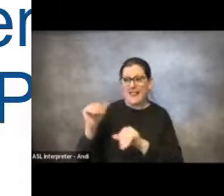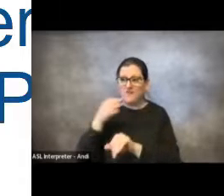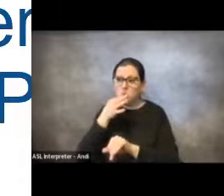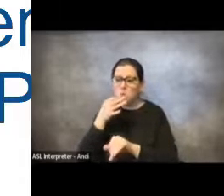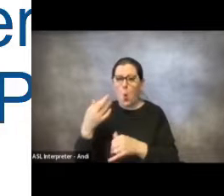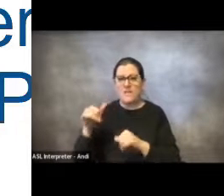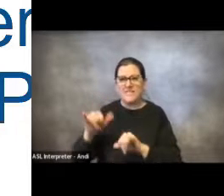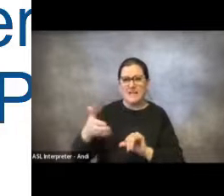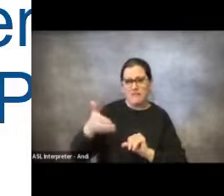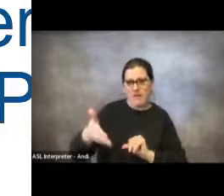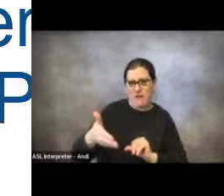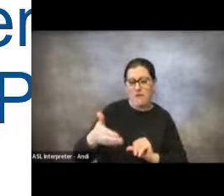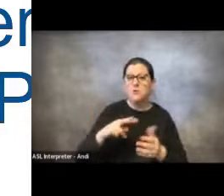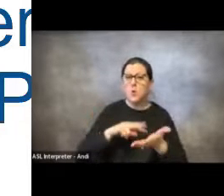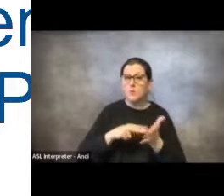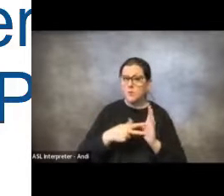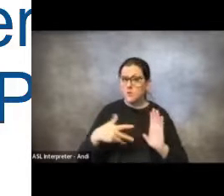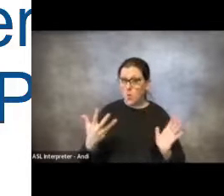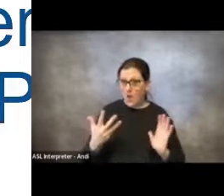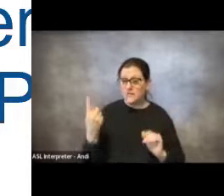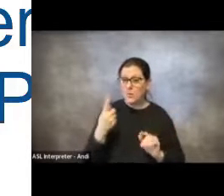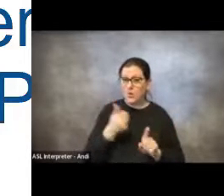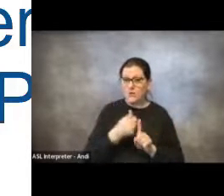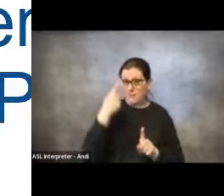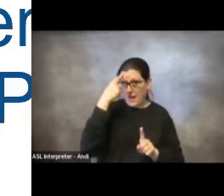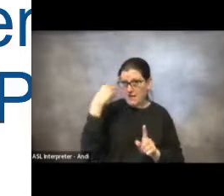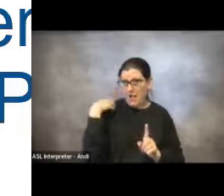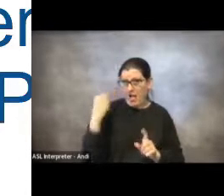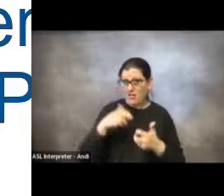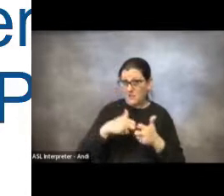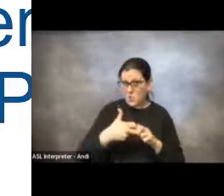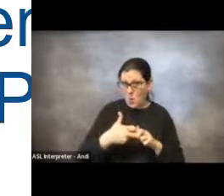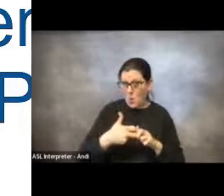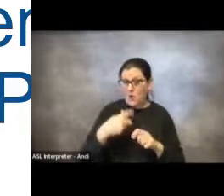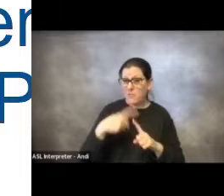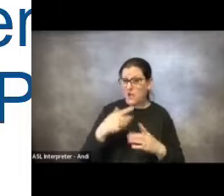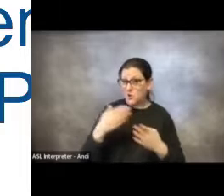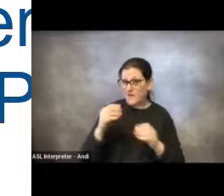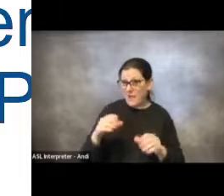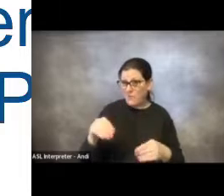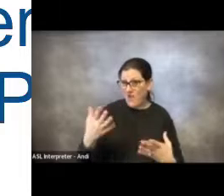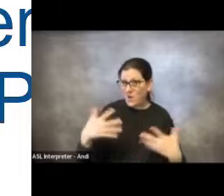of this, the definition of someone with a mental health disorder and the services that can be provided through this